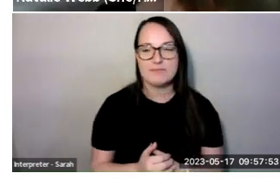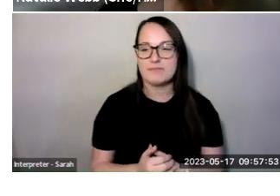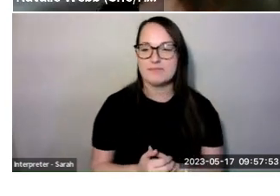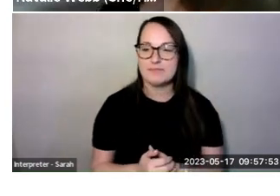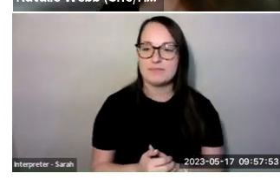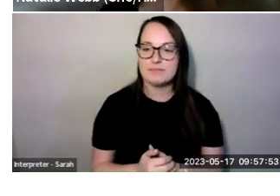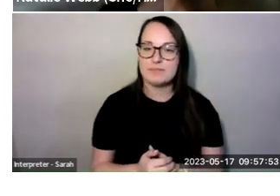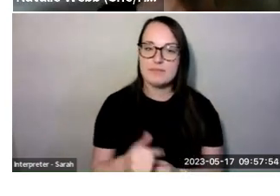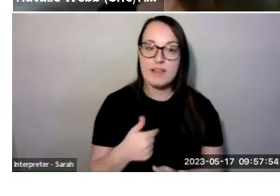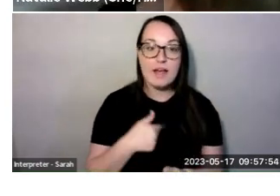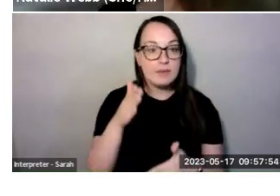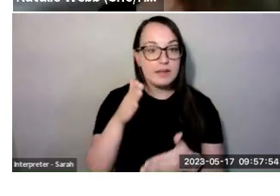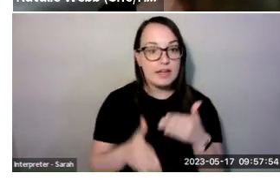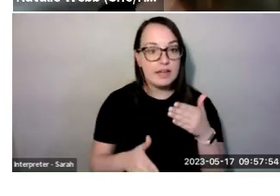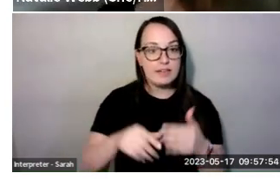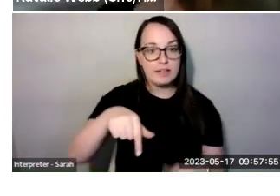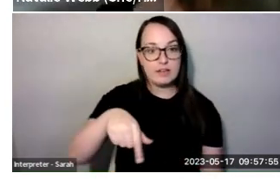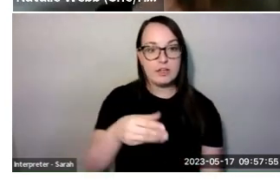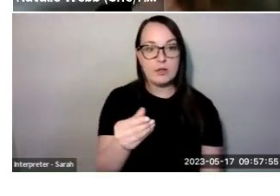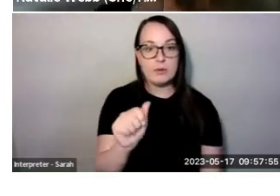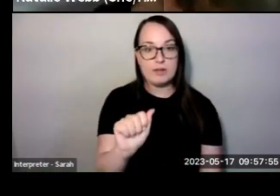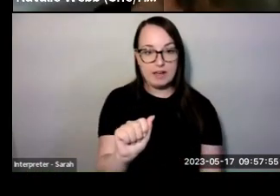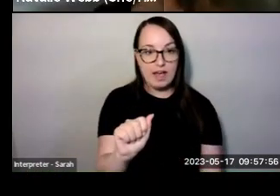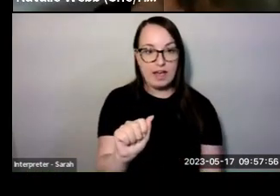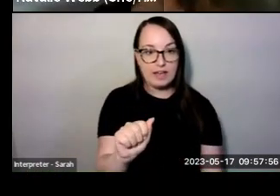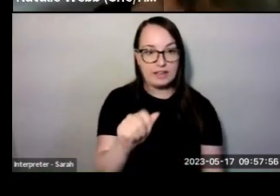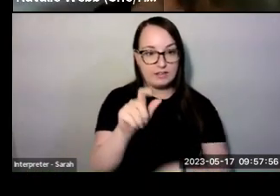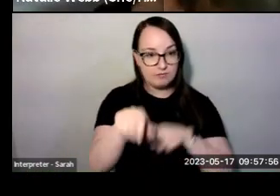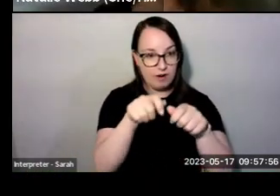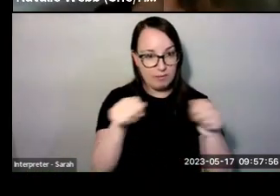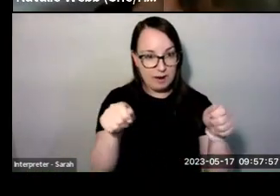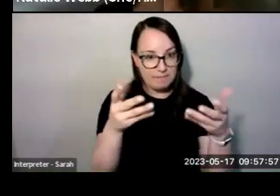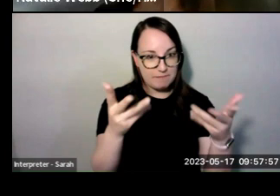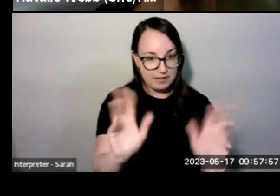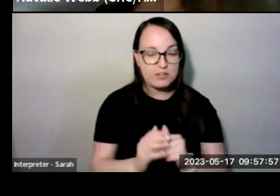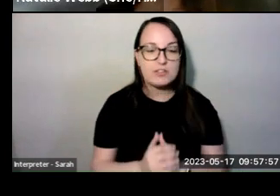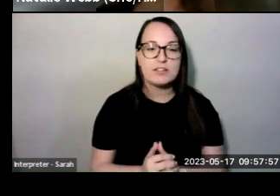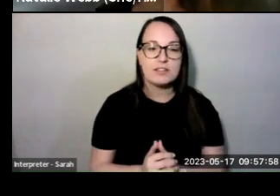We need to stick to our schedule. I'm going to go ahead and end our Q&A